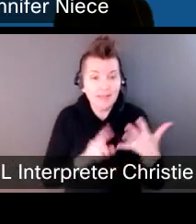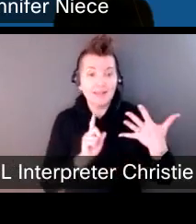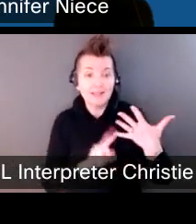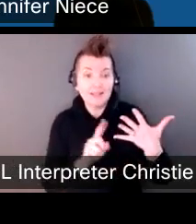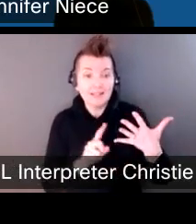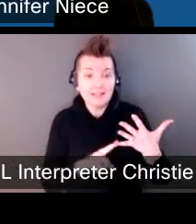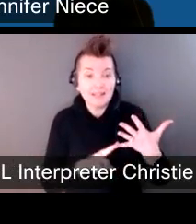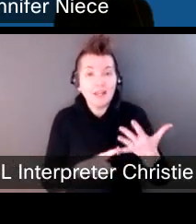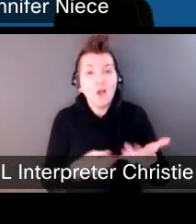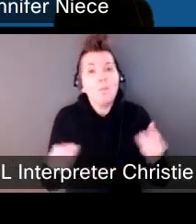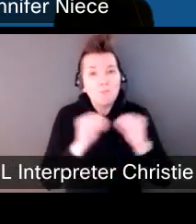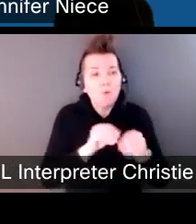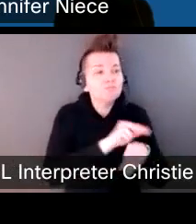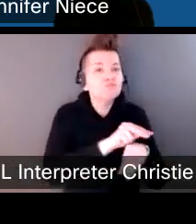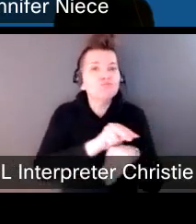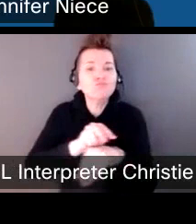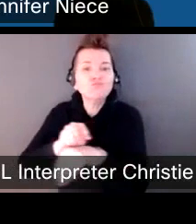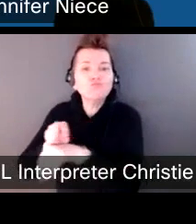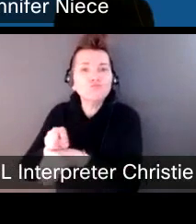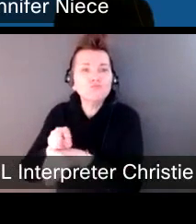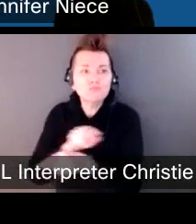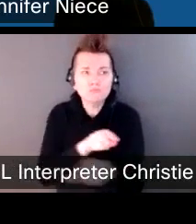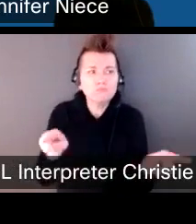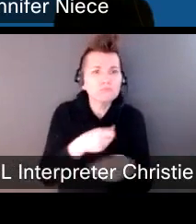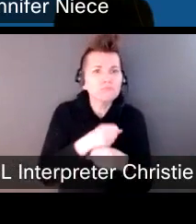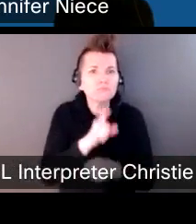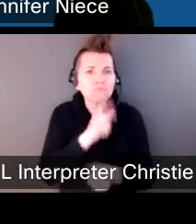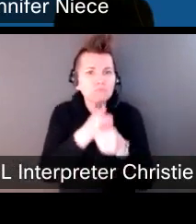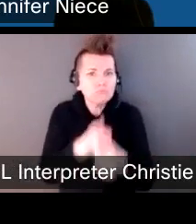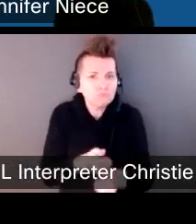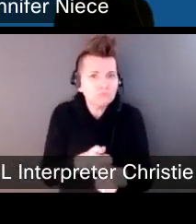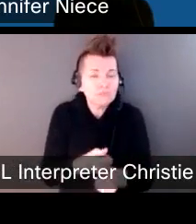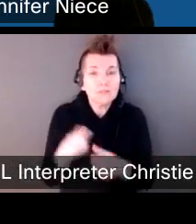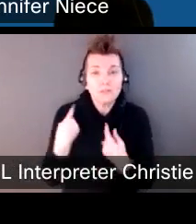around the permit conditions and there have been 11 new transportation standards officers